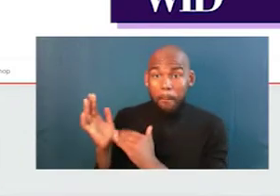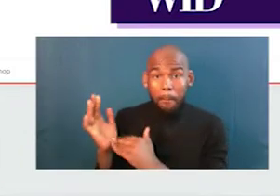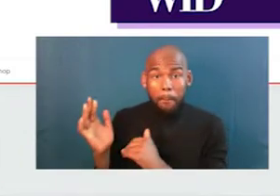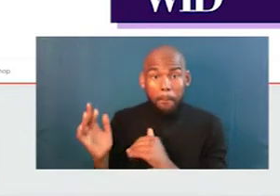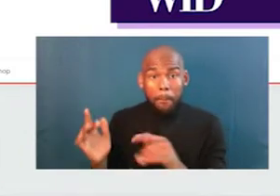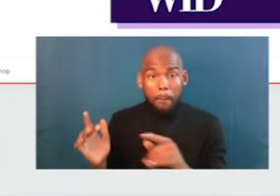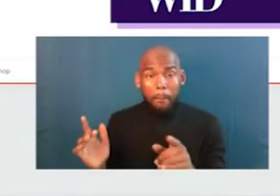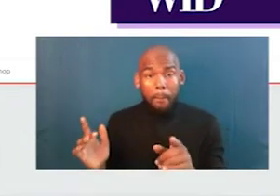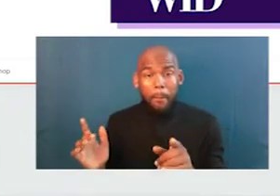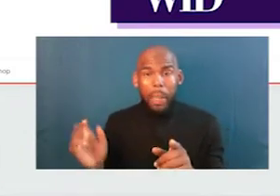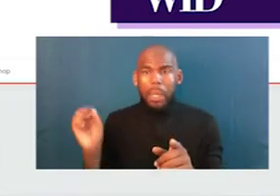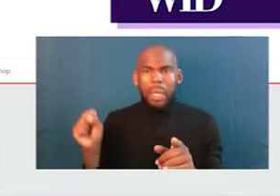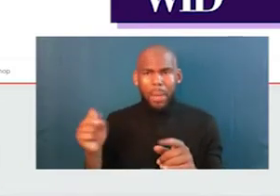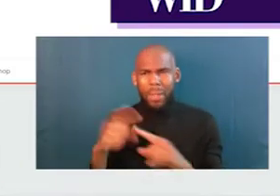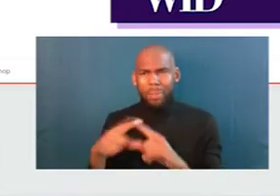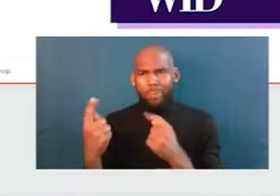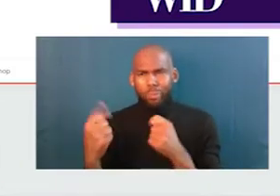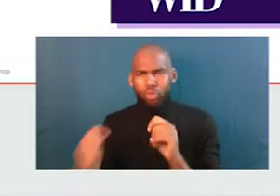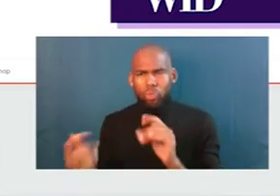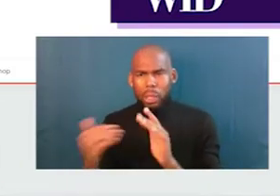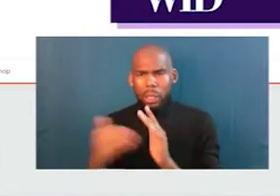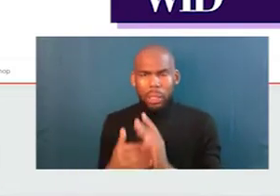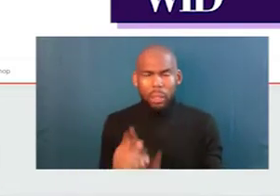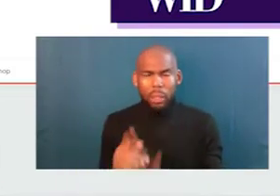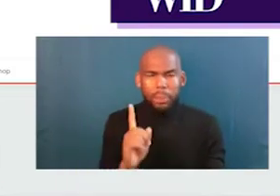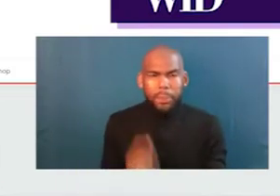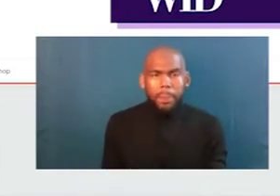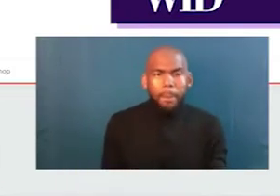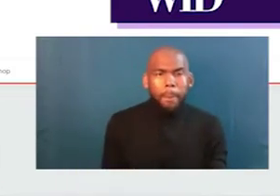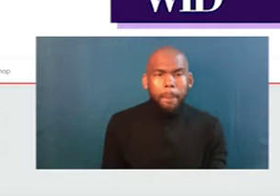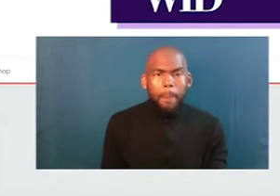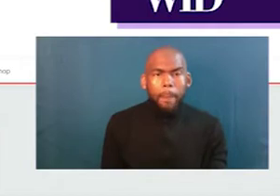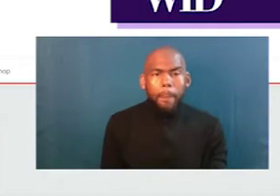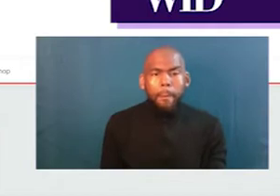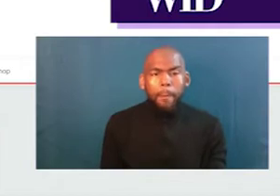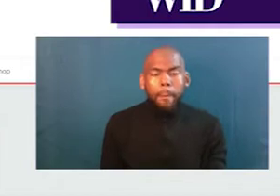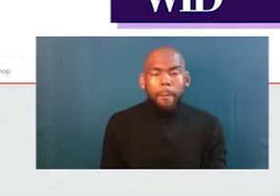I thought I did. (Automated voice over Christina's).